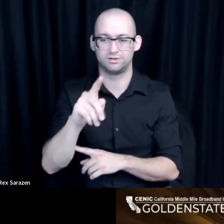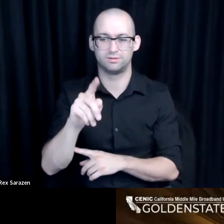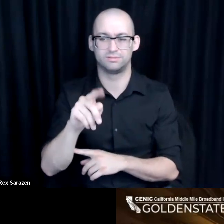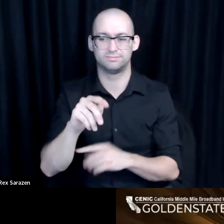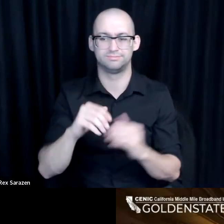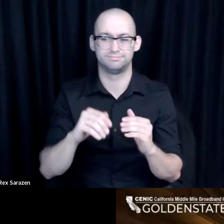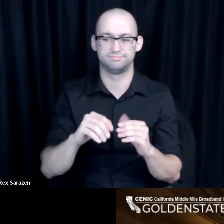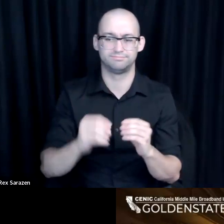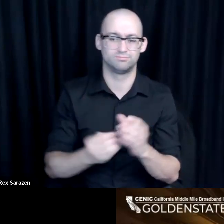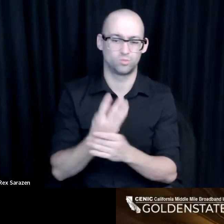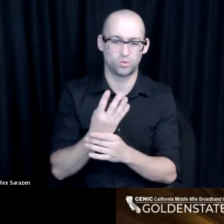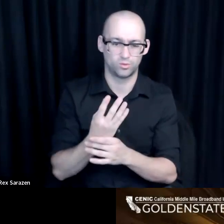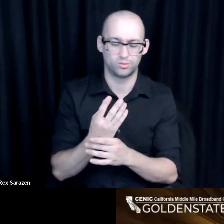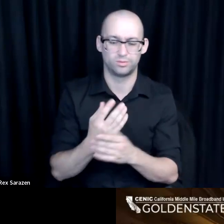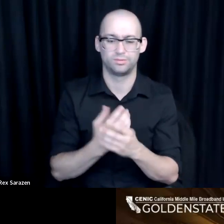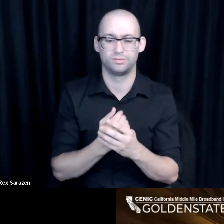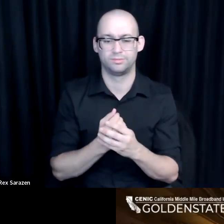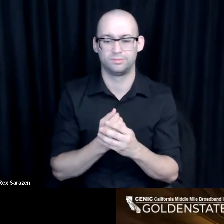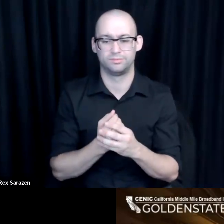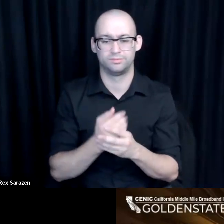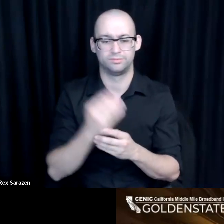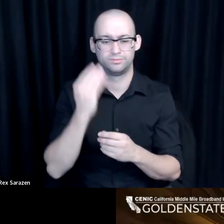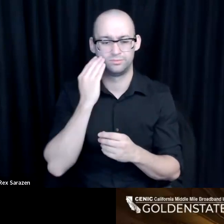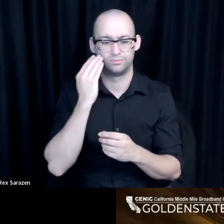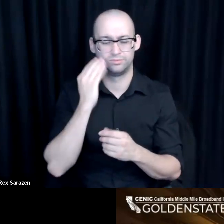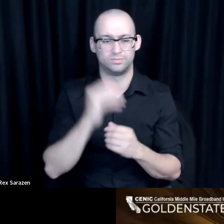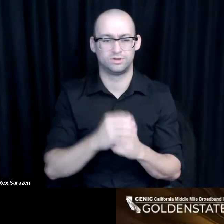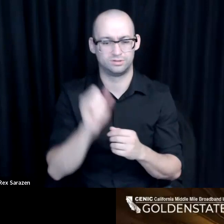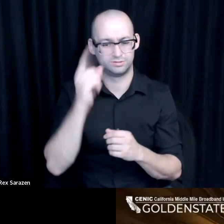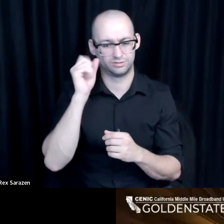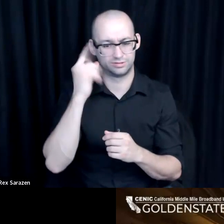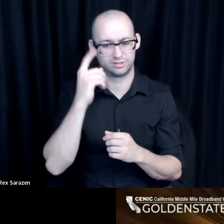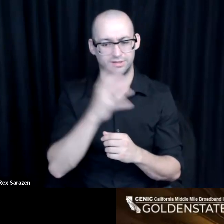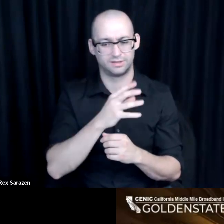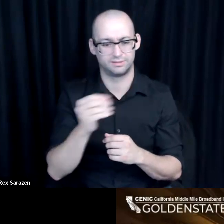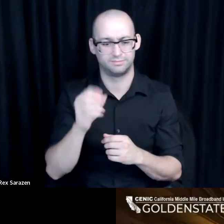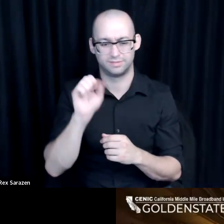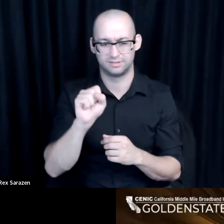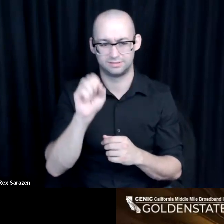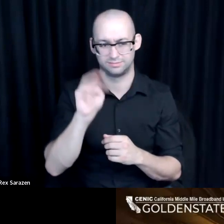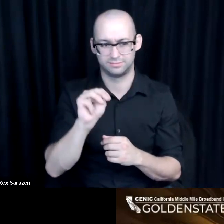you know, understanding and subject matter expertise. Sure,